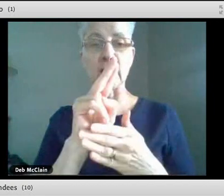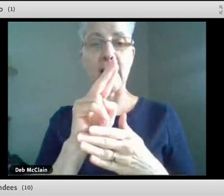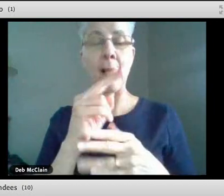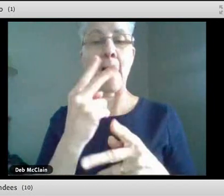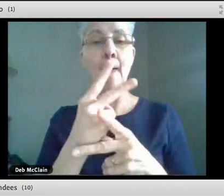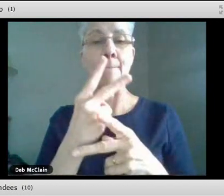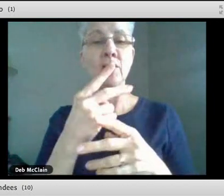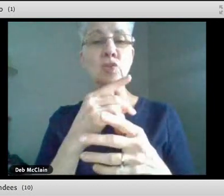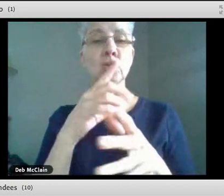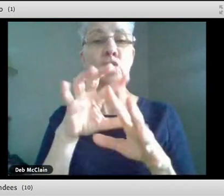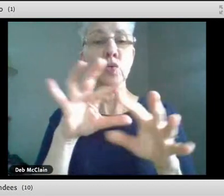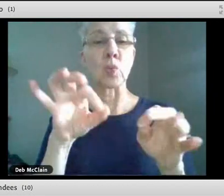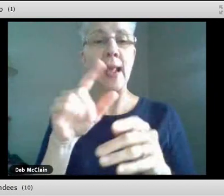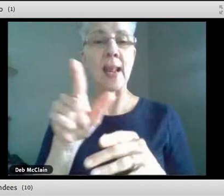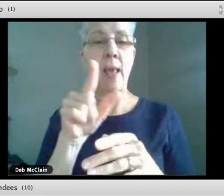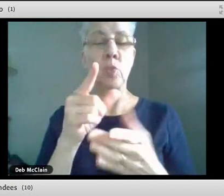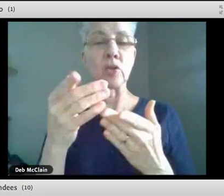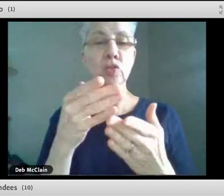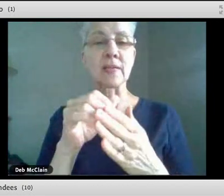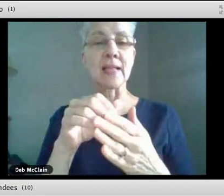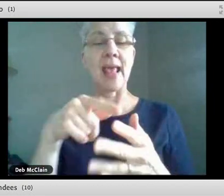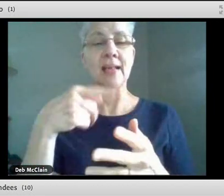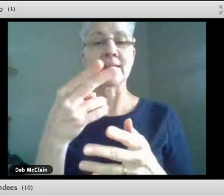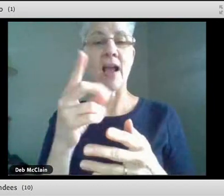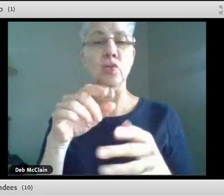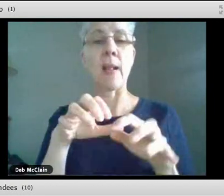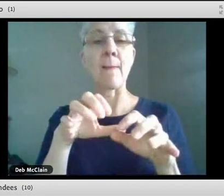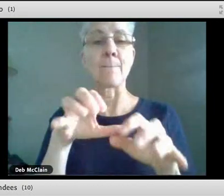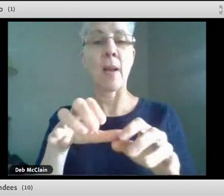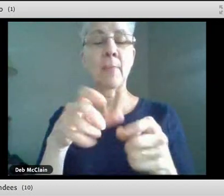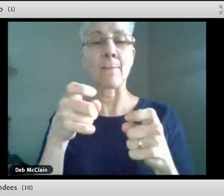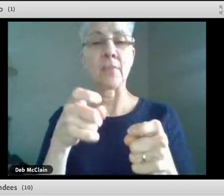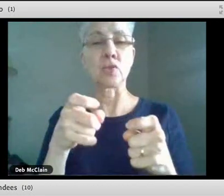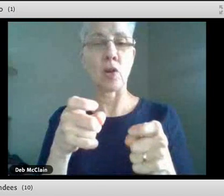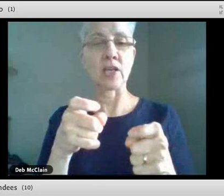a master's degree in library service and a doctorate in public administration